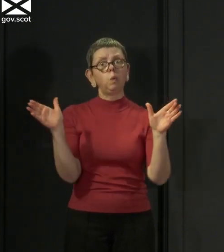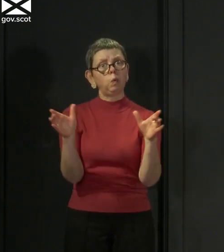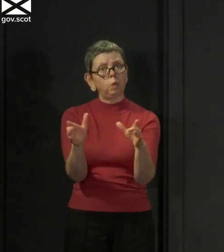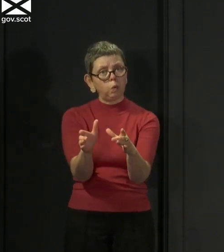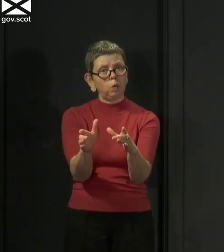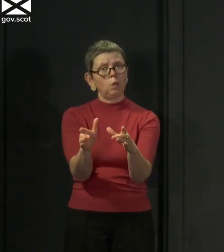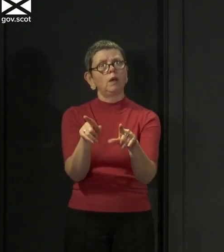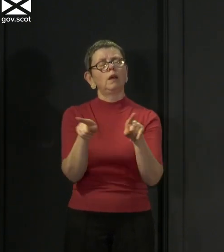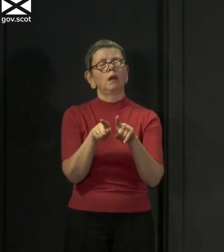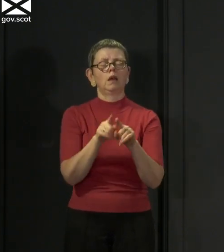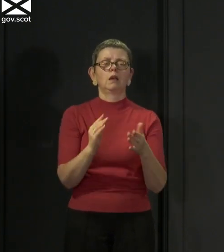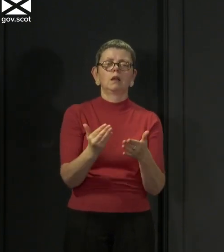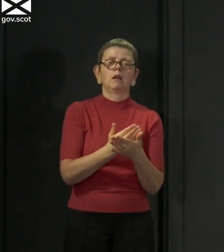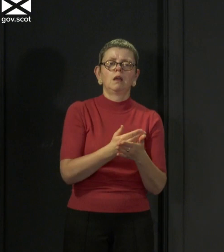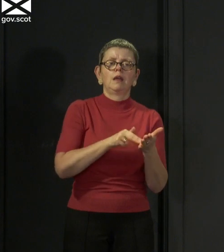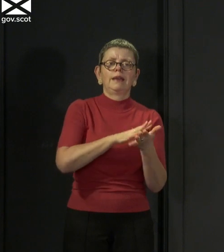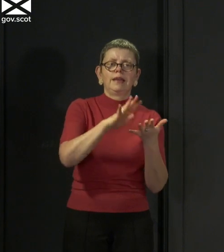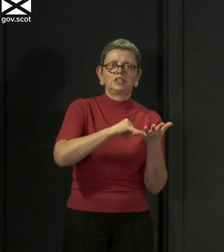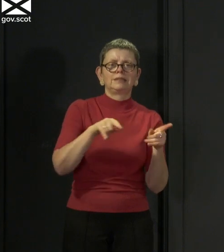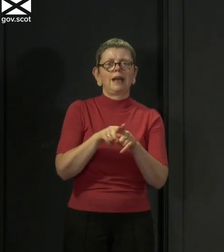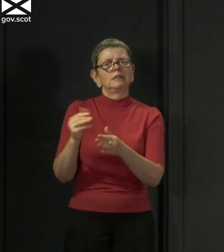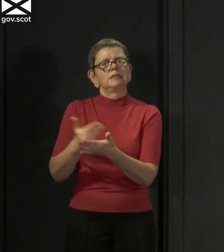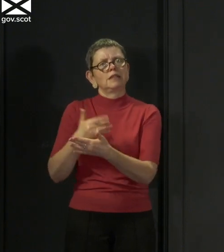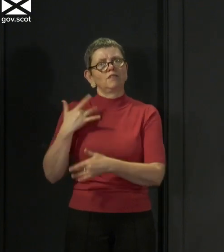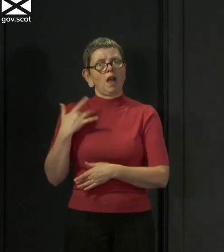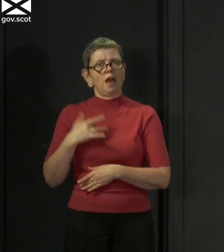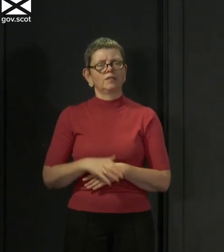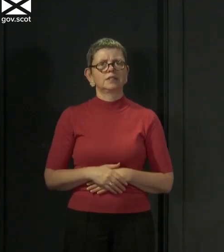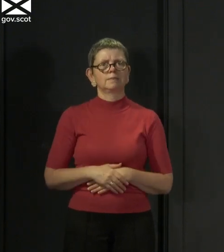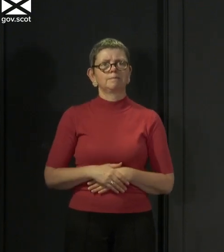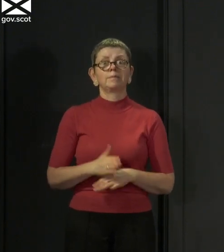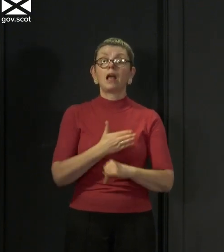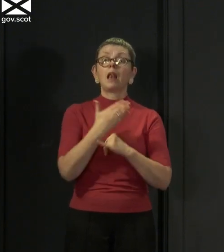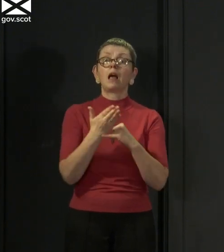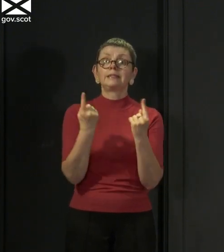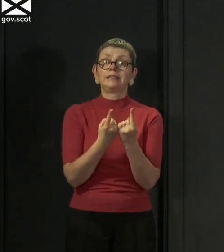The final issue I want to cover concerns the economic impact of COVID-19.